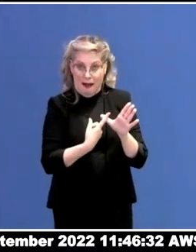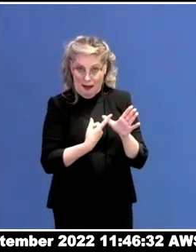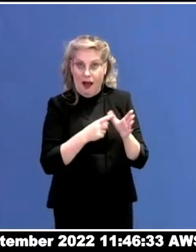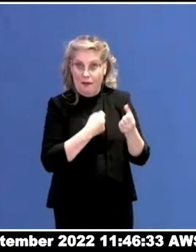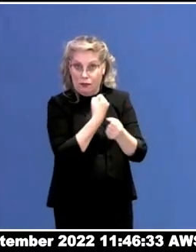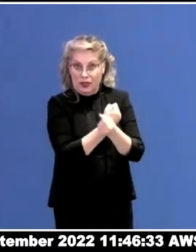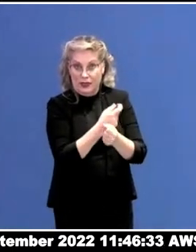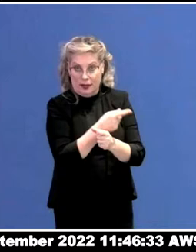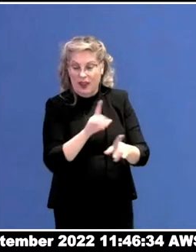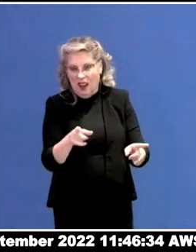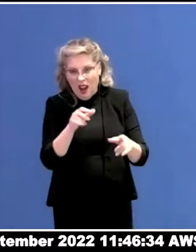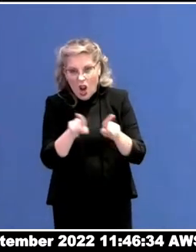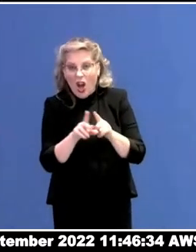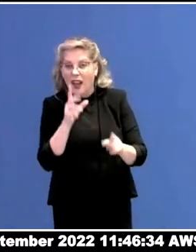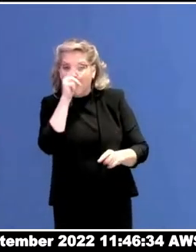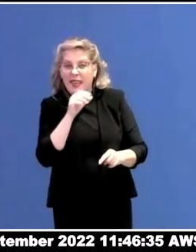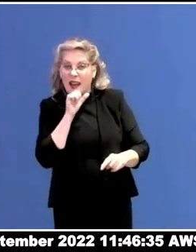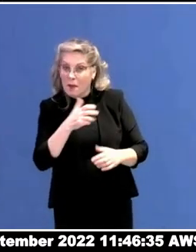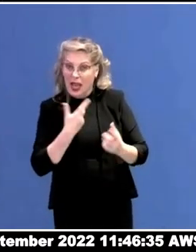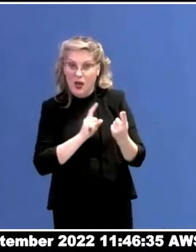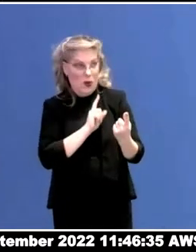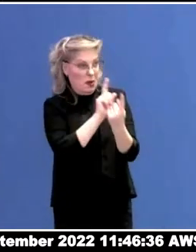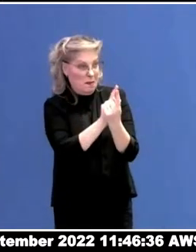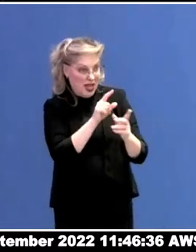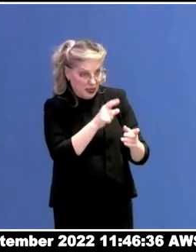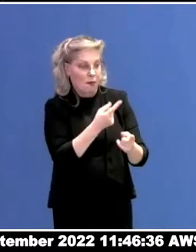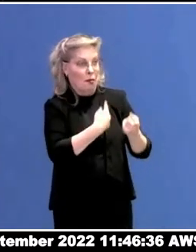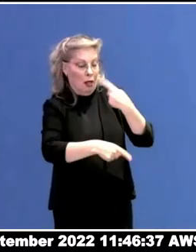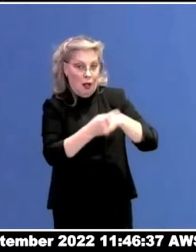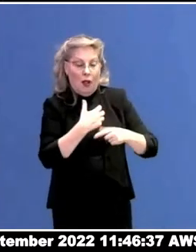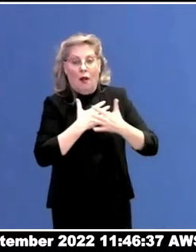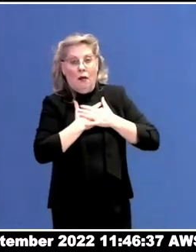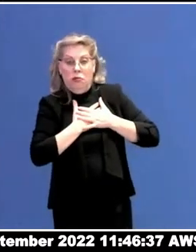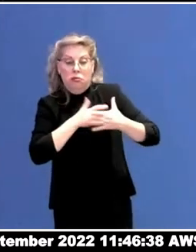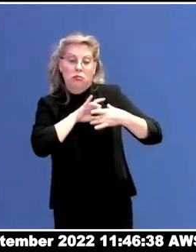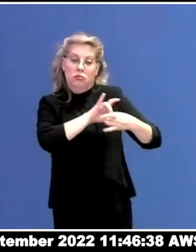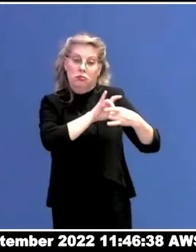But within the first quarter - and bearing in mind that there had been three Aboriginal